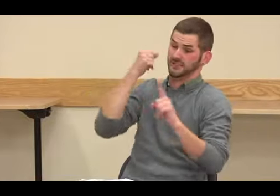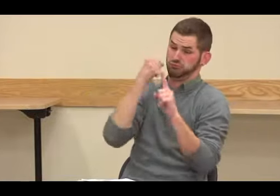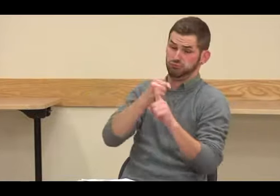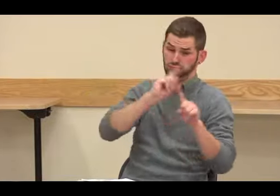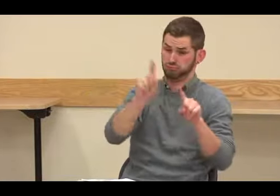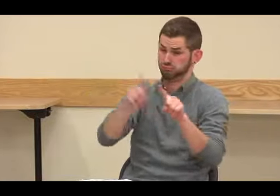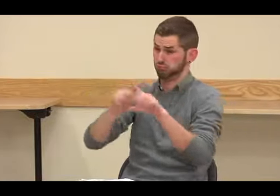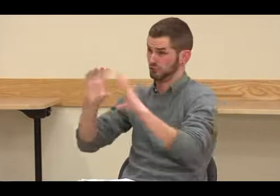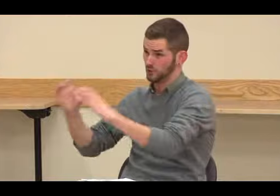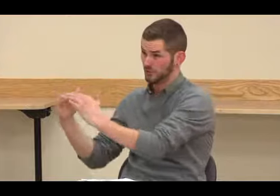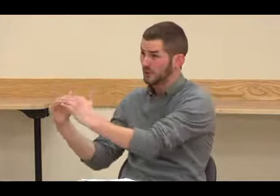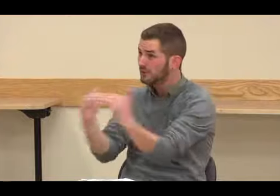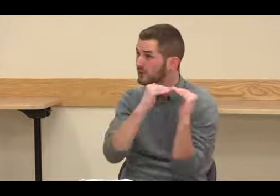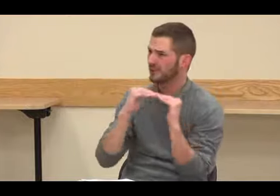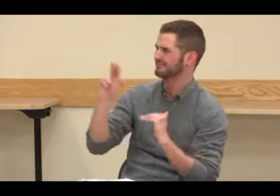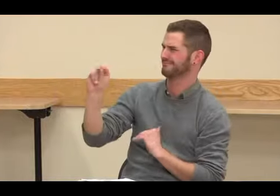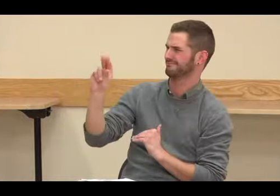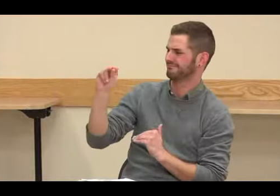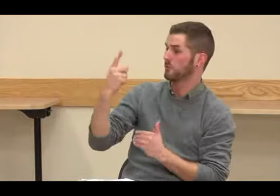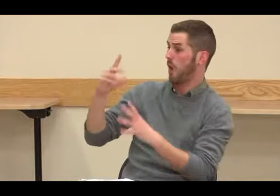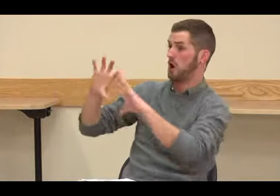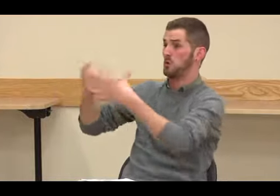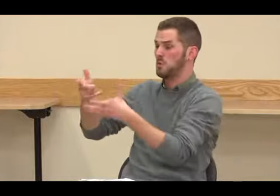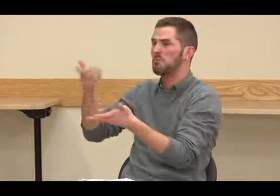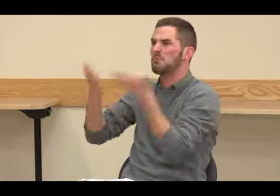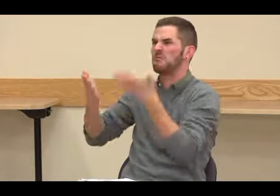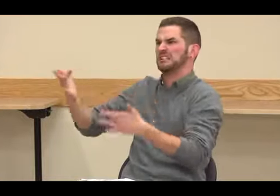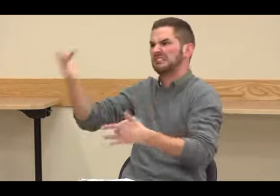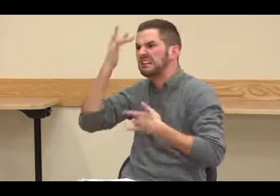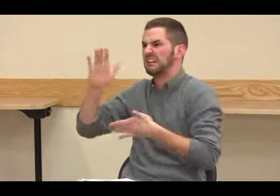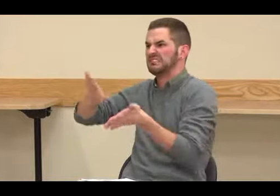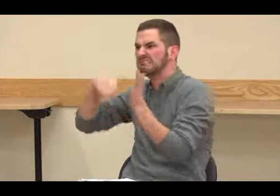different populations in unfair ways. Certain kinds of people get sick or die